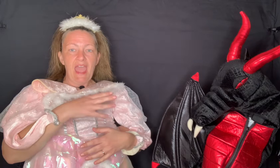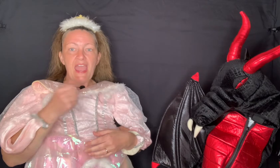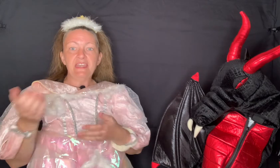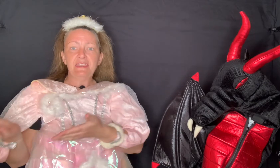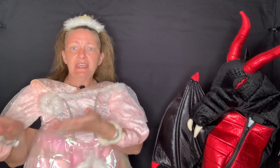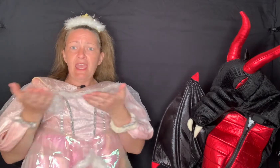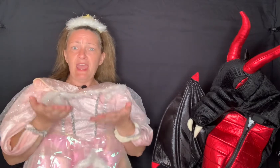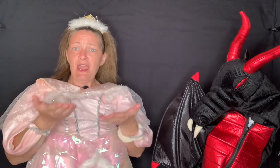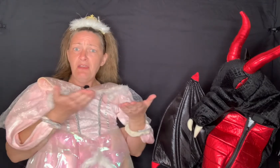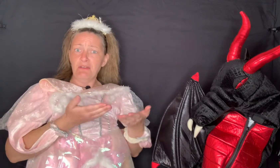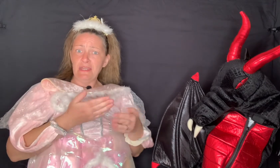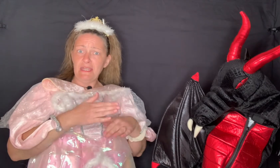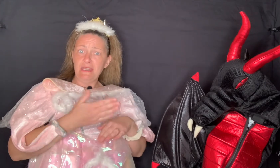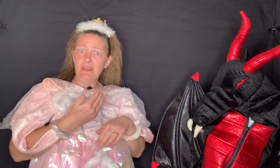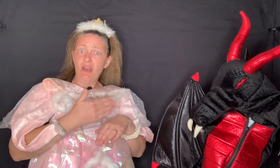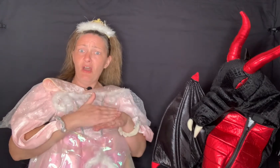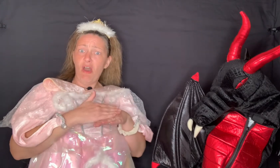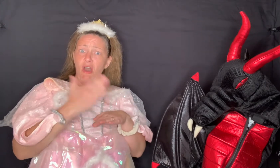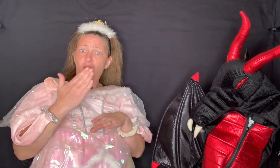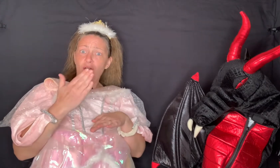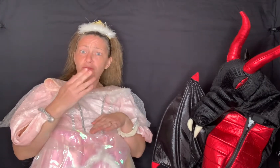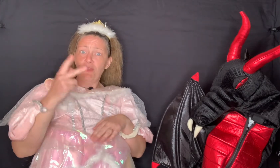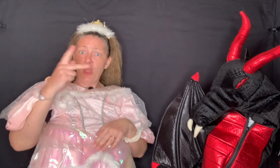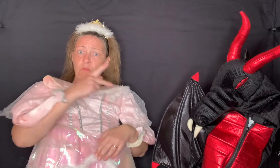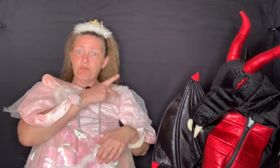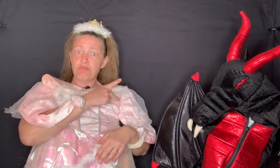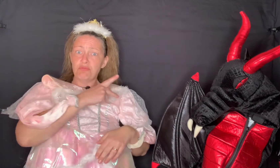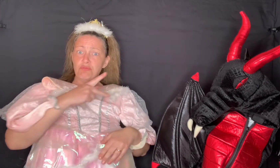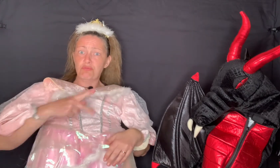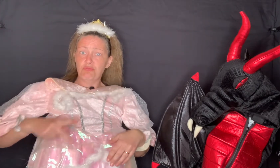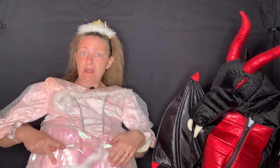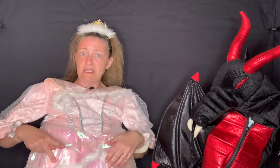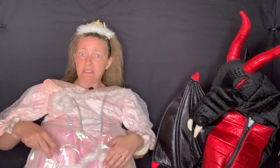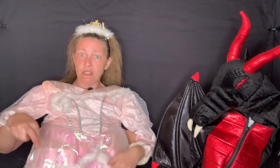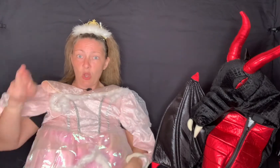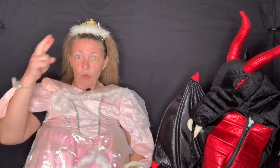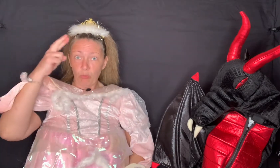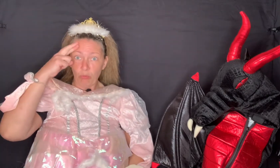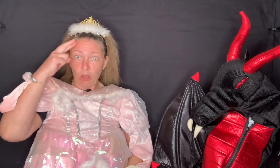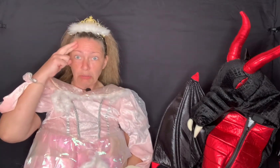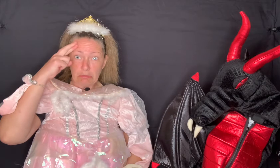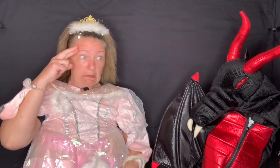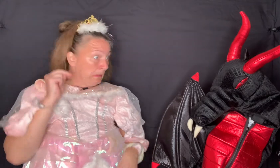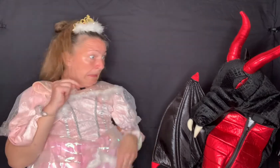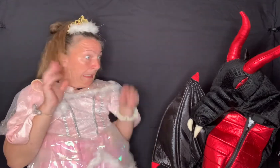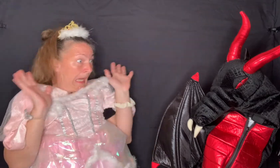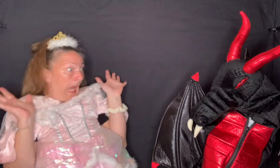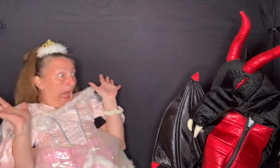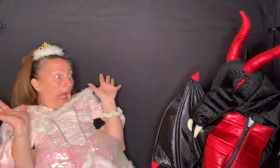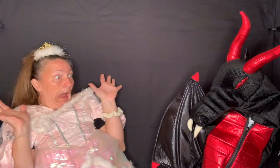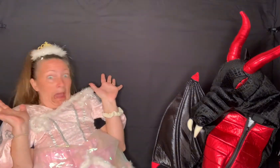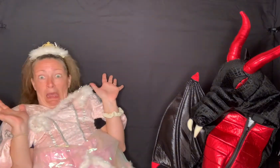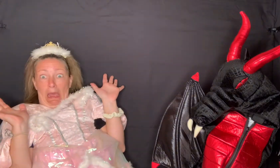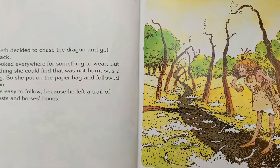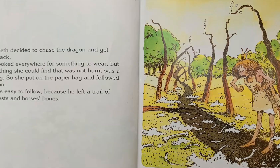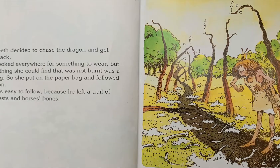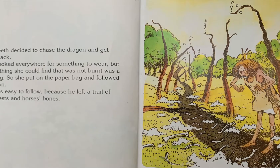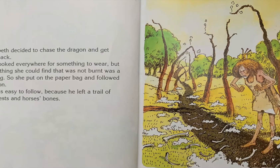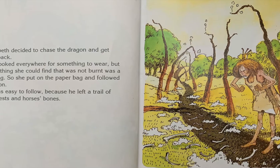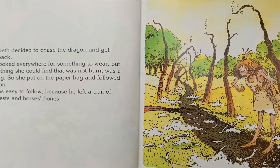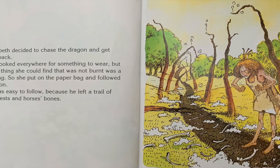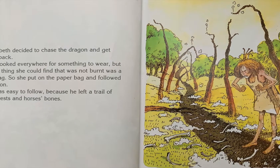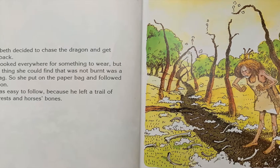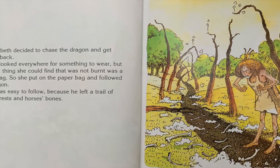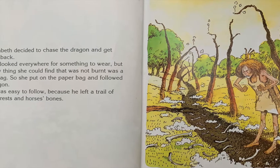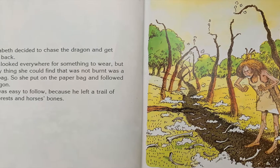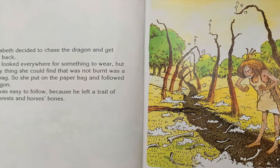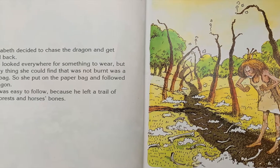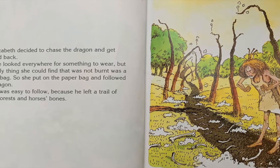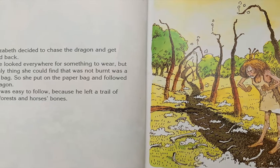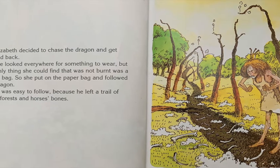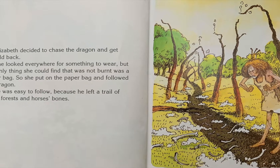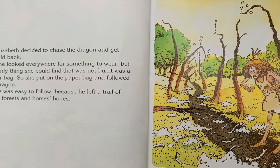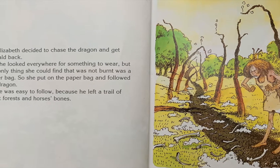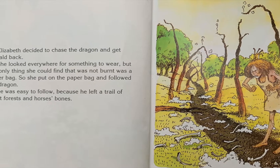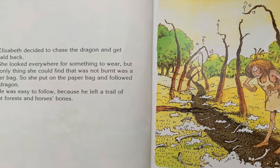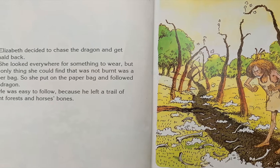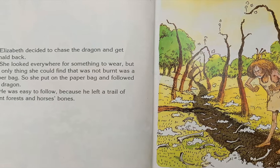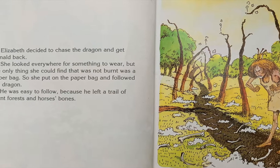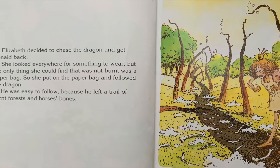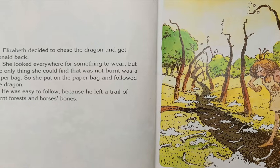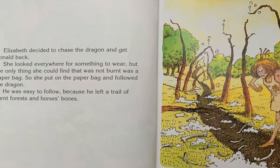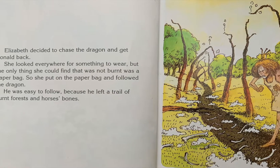and carried off Prince Ronald.